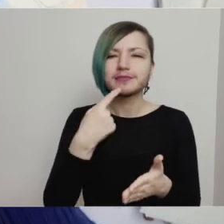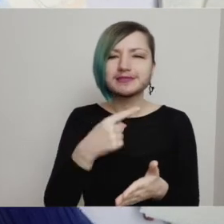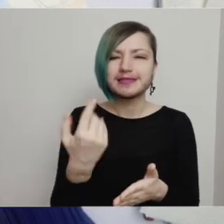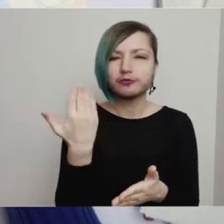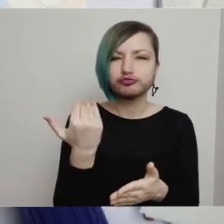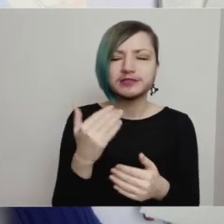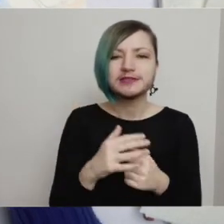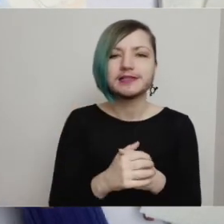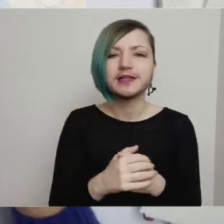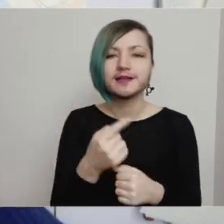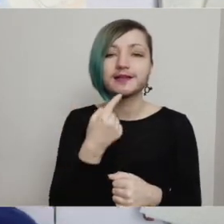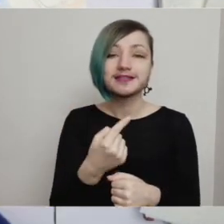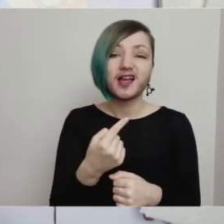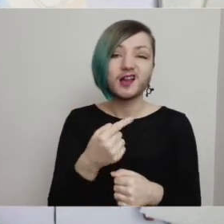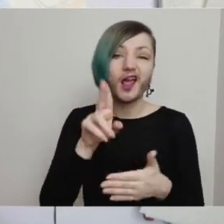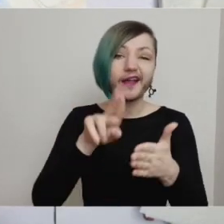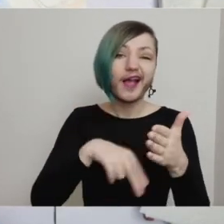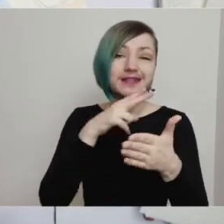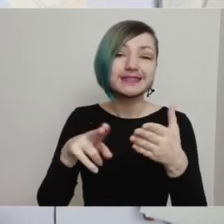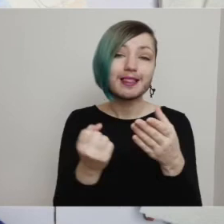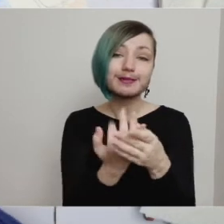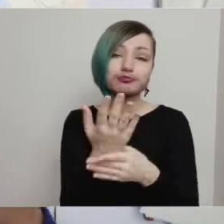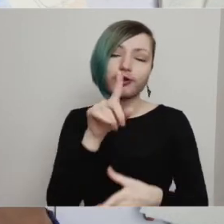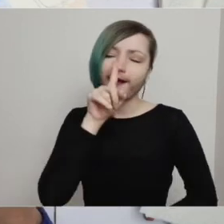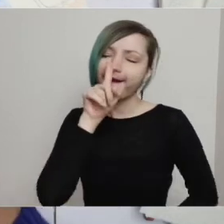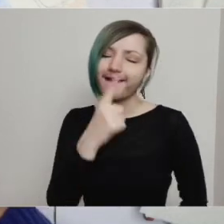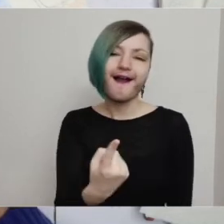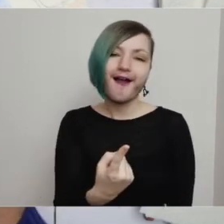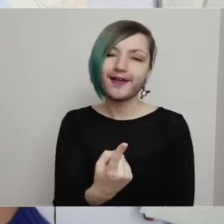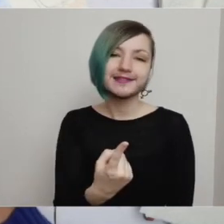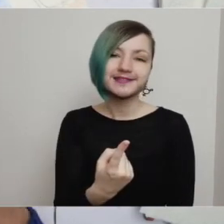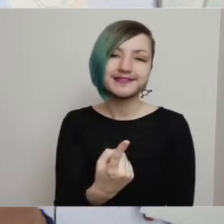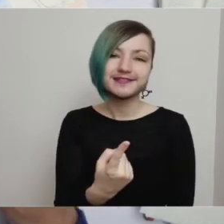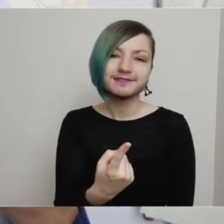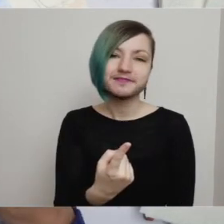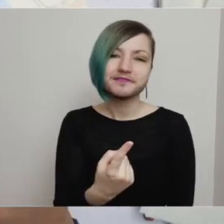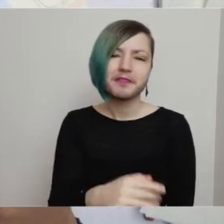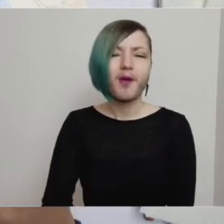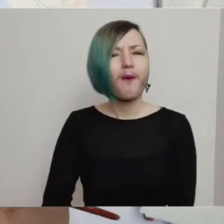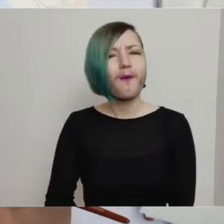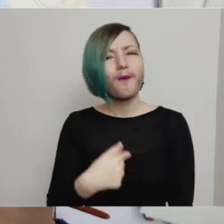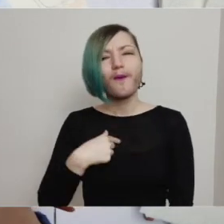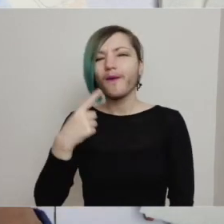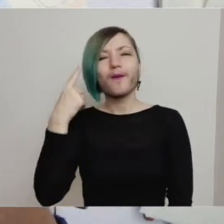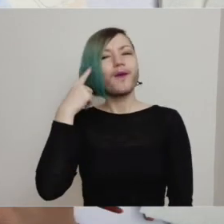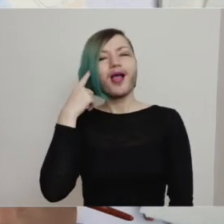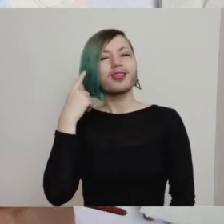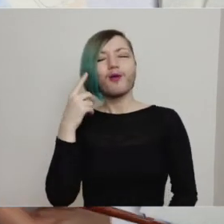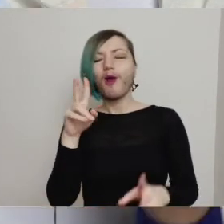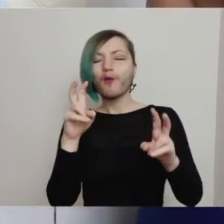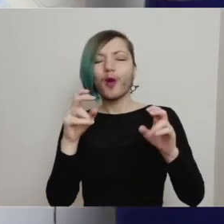you can't cancel spring and I thought that was a really hopeful thing to say.